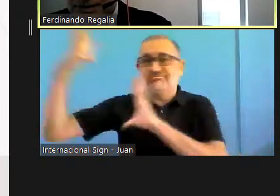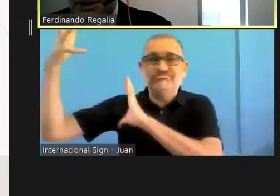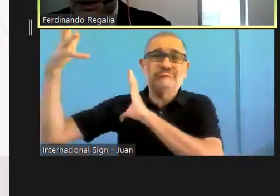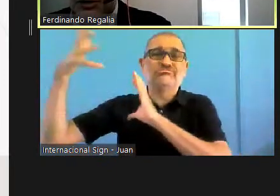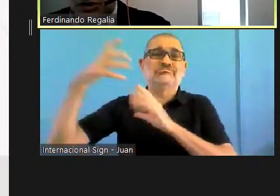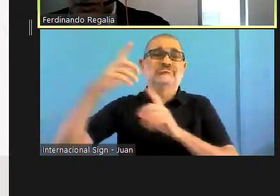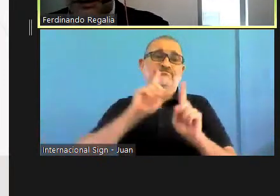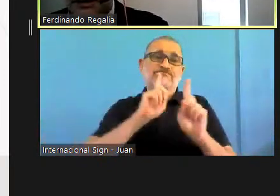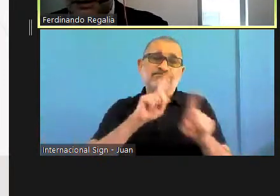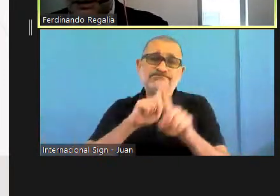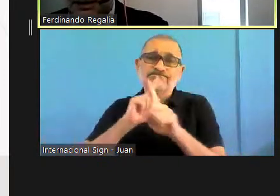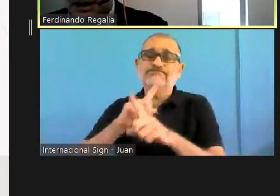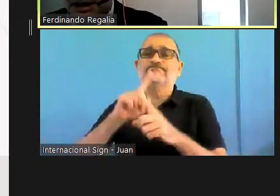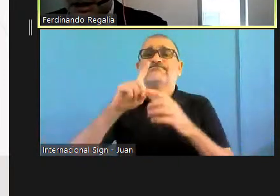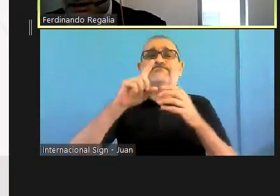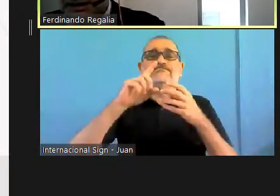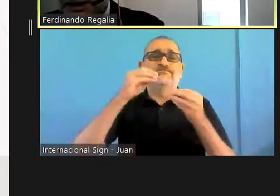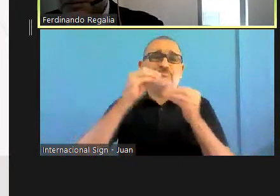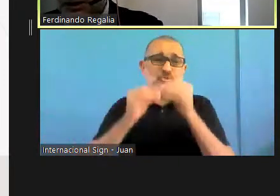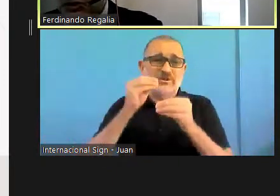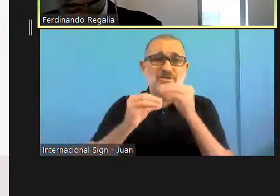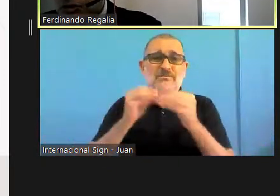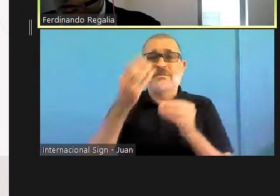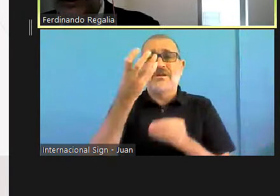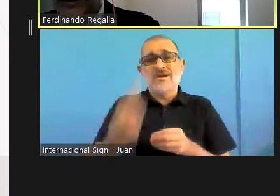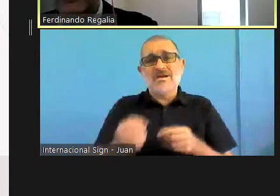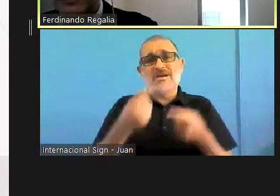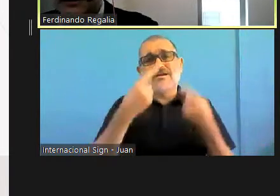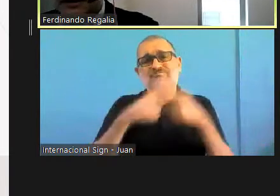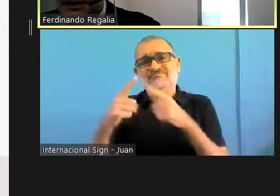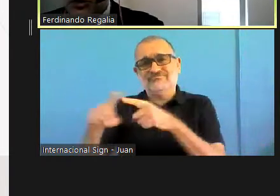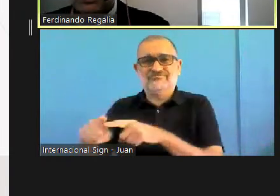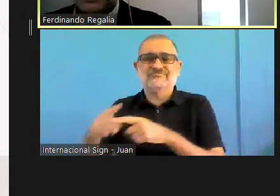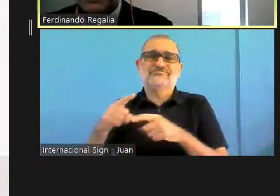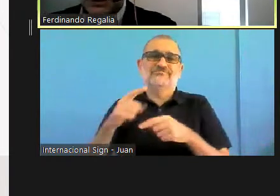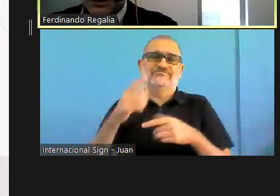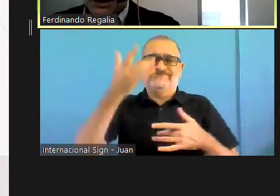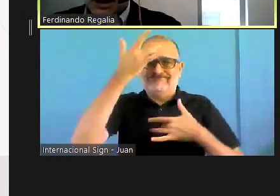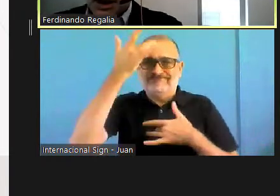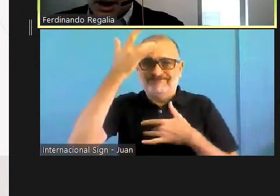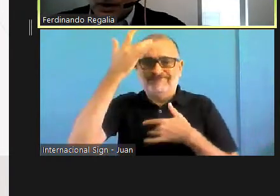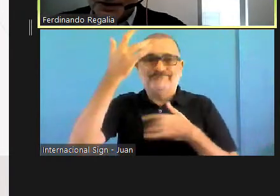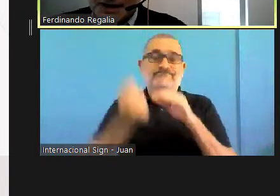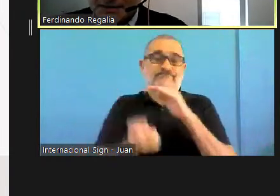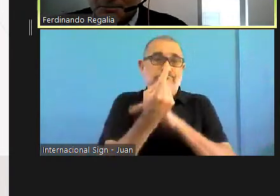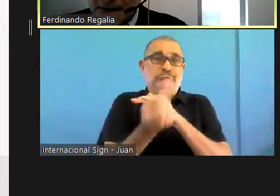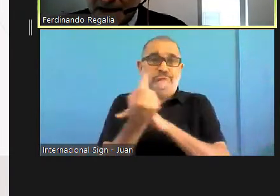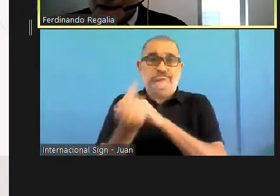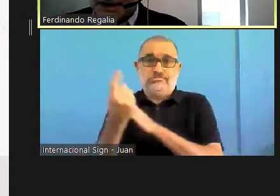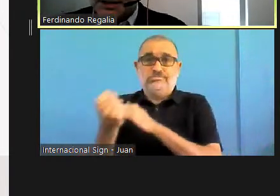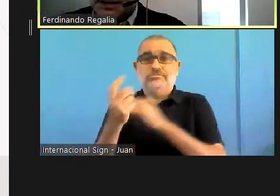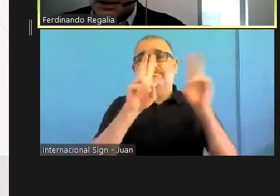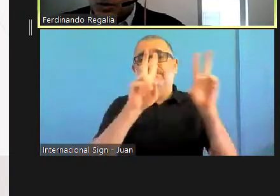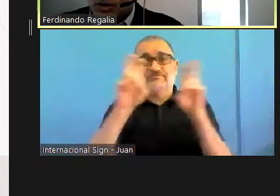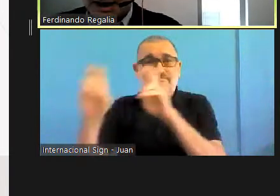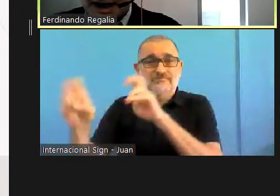Jamaica show it. This has been true with COVID-19 too. We have seen in many cases governments